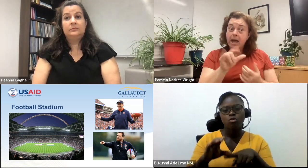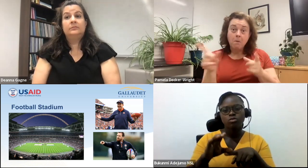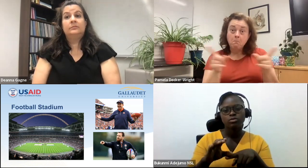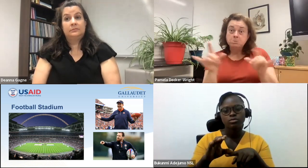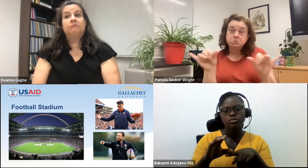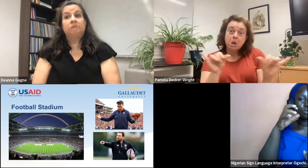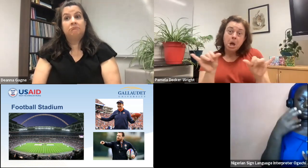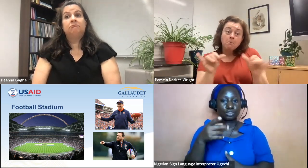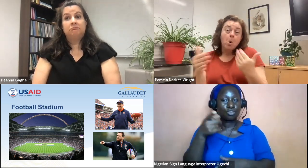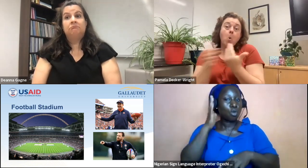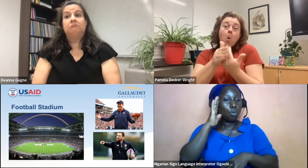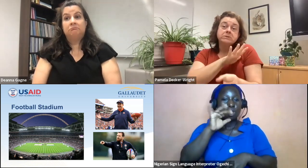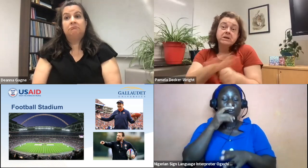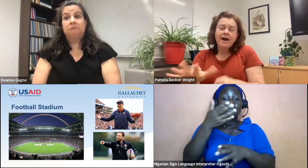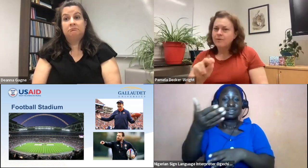even though it might look similar.